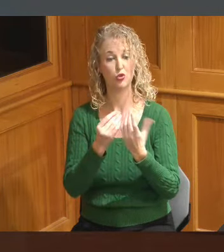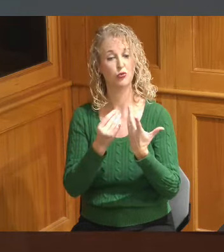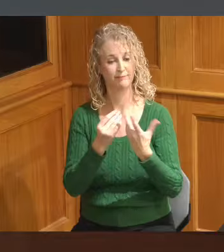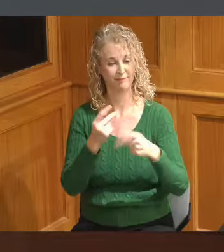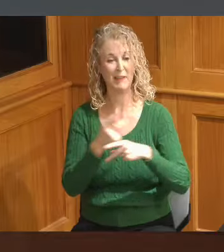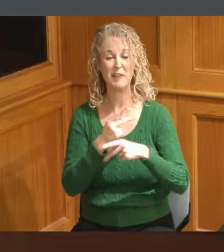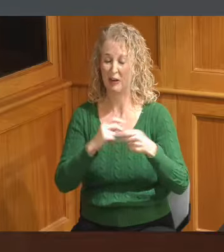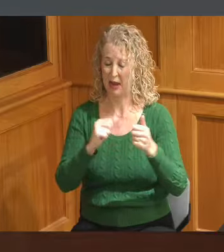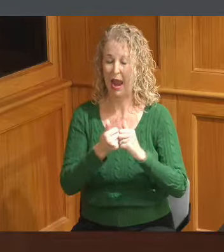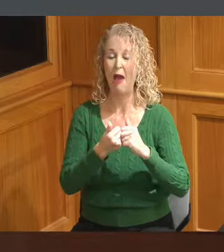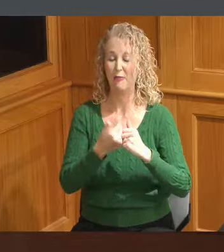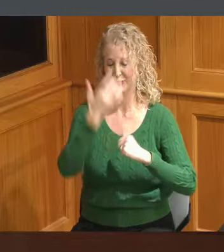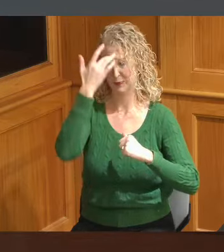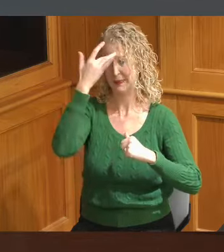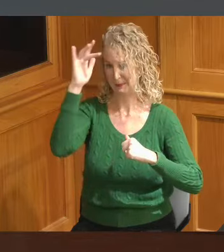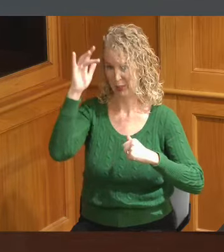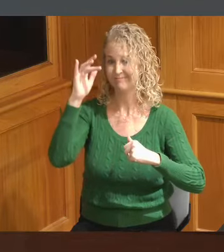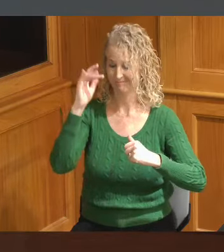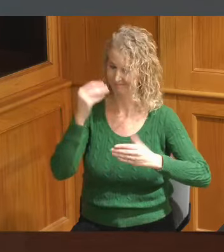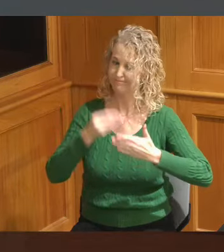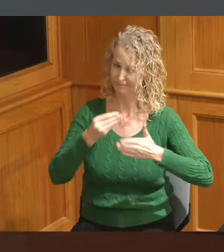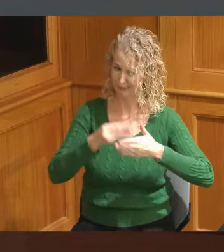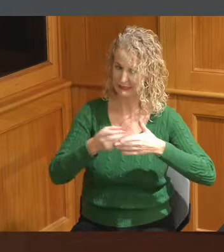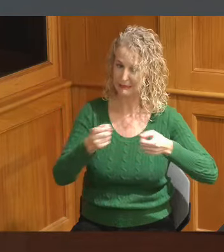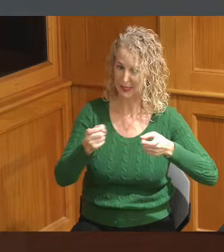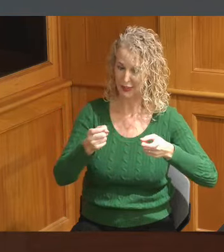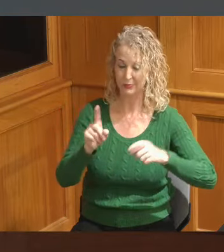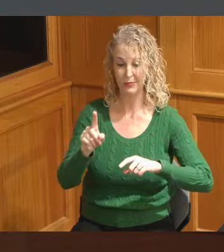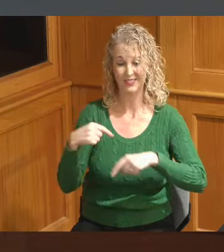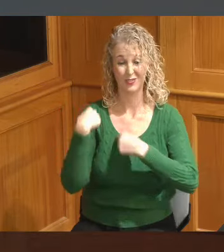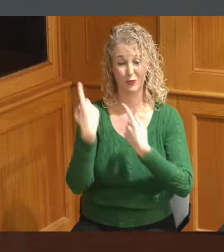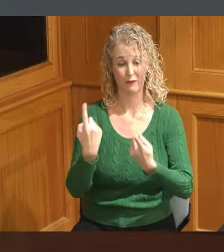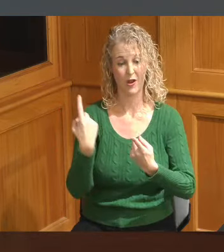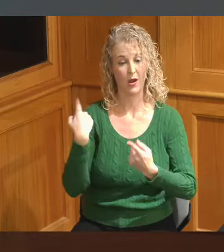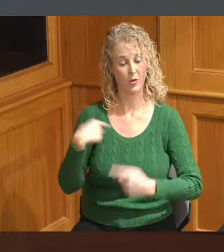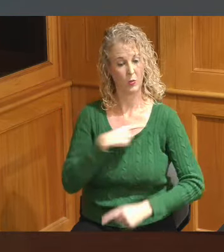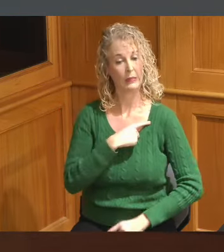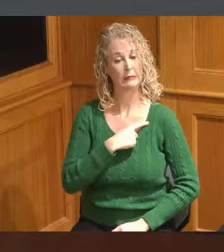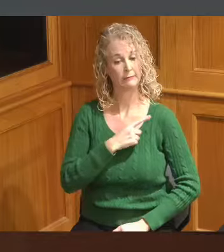during the coming year, but I think we've prided ourselves in the past and over the years on being